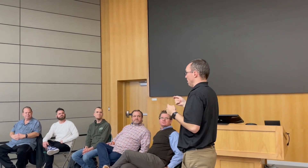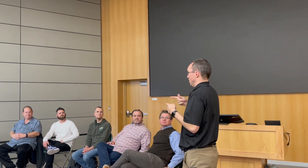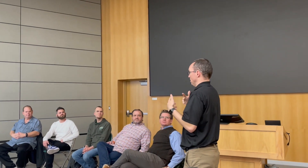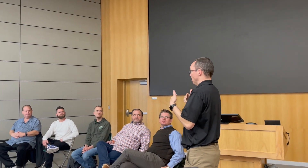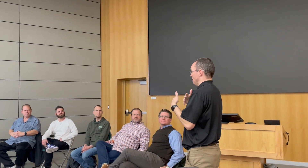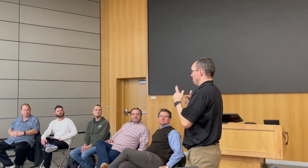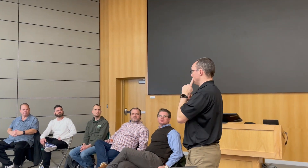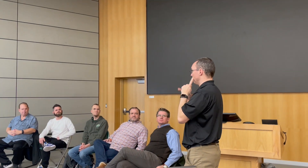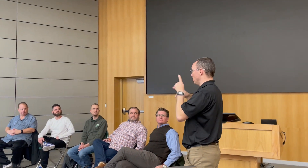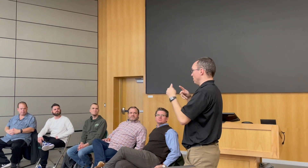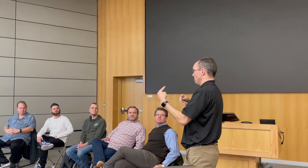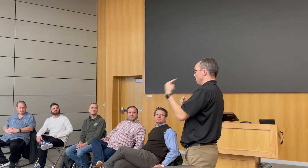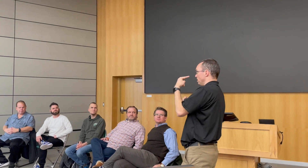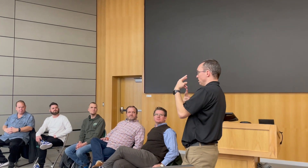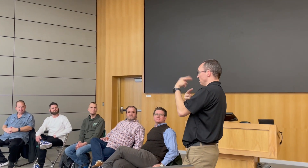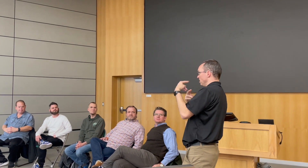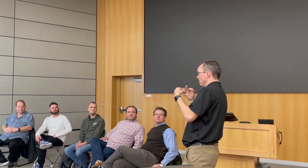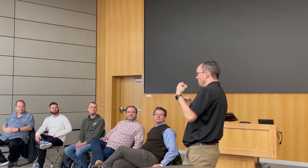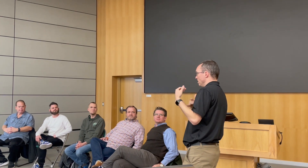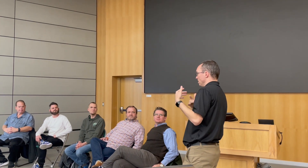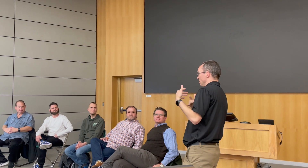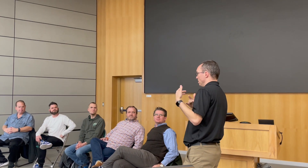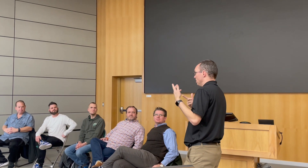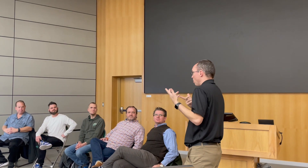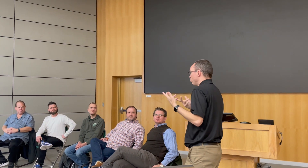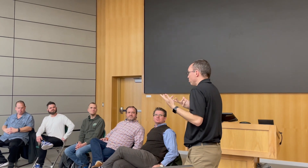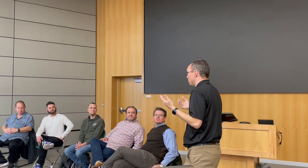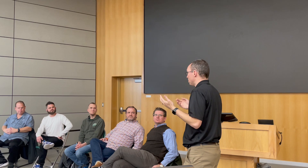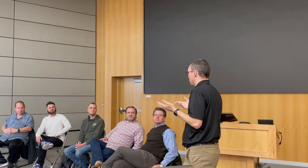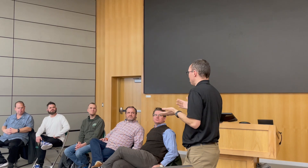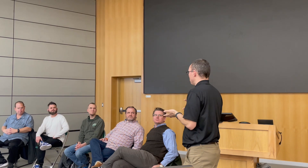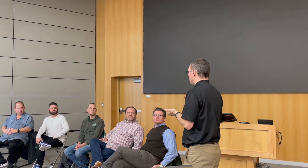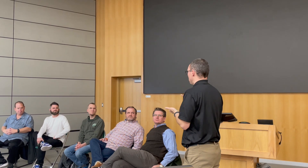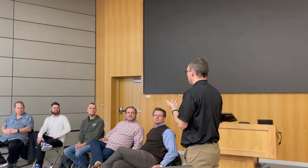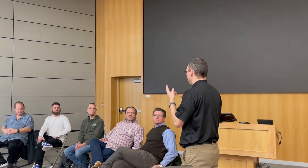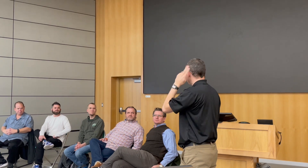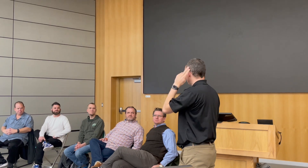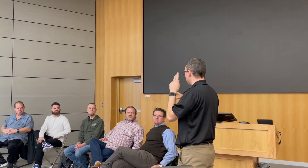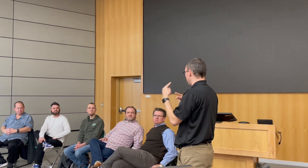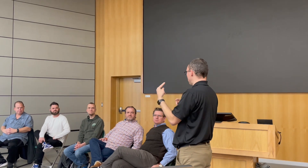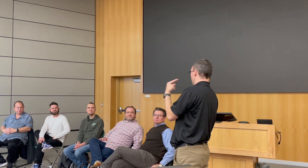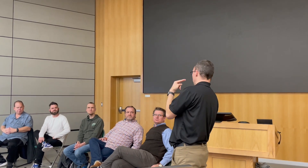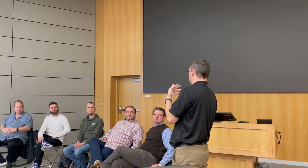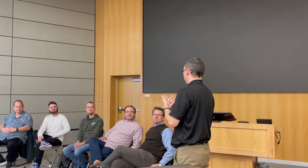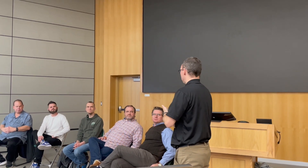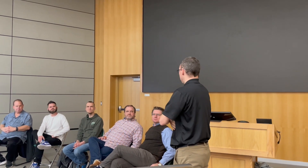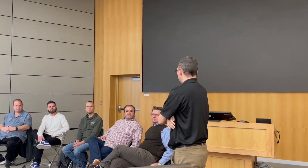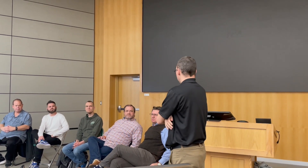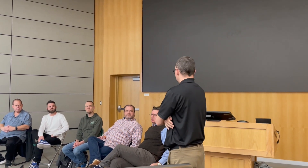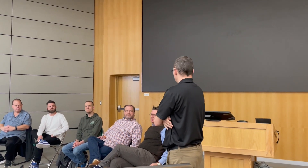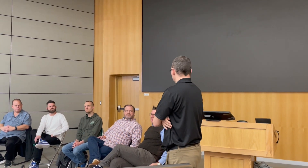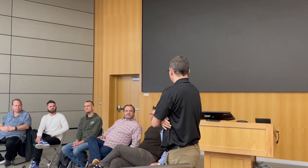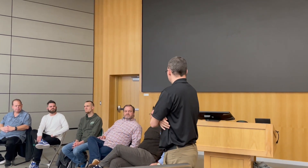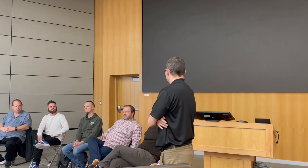again for anybody here um after having an implant what's your feelings about perceptions of members